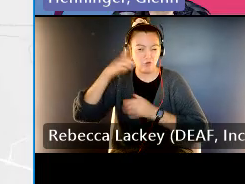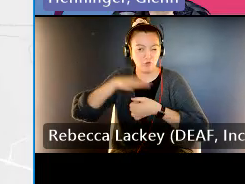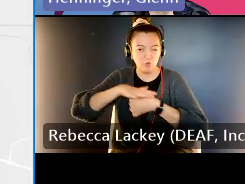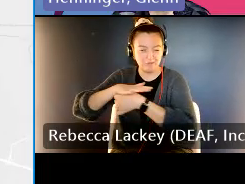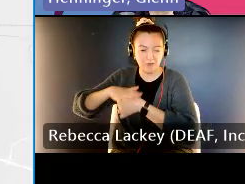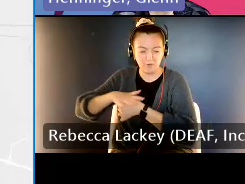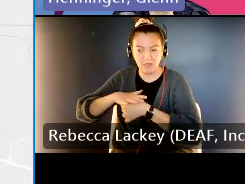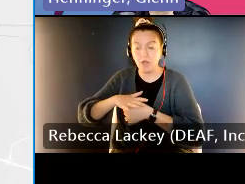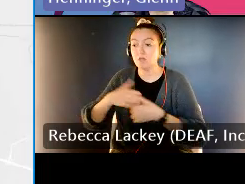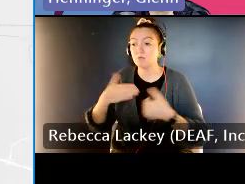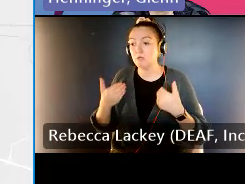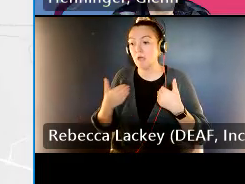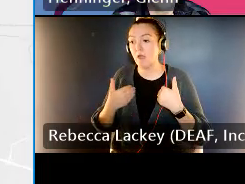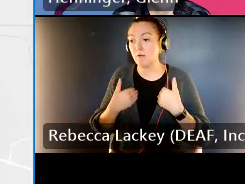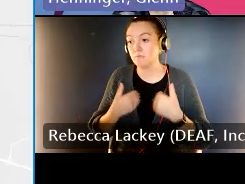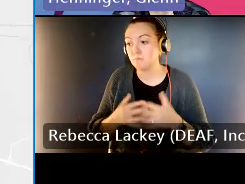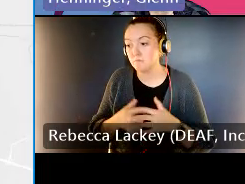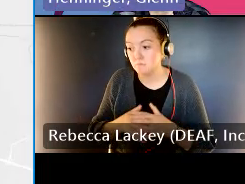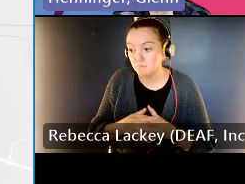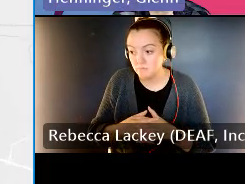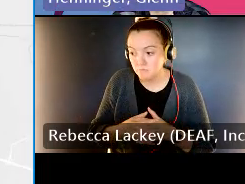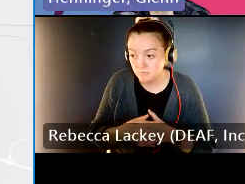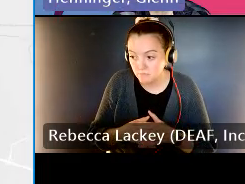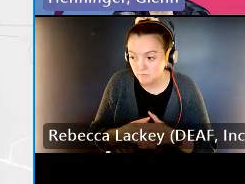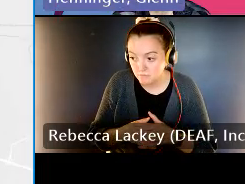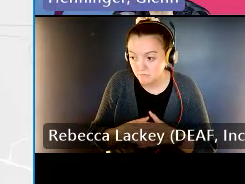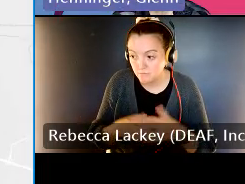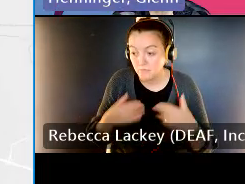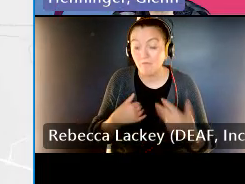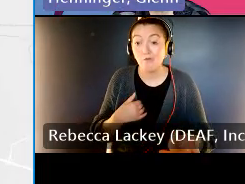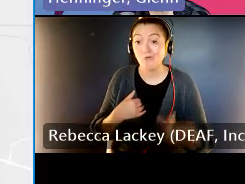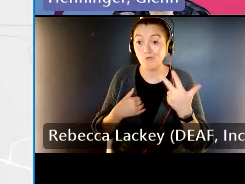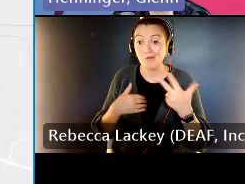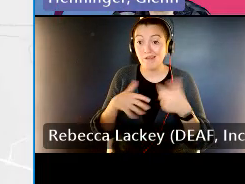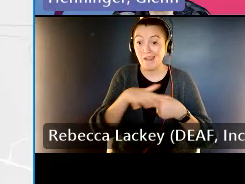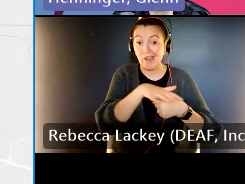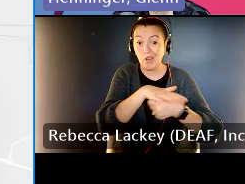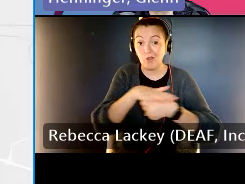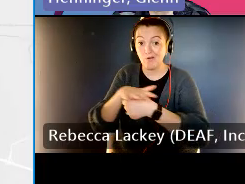So we have 3 distinct areas of unincorporated county where we are